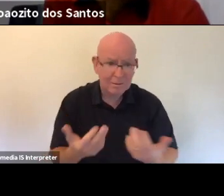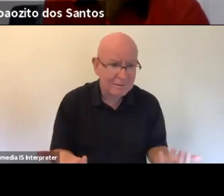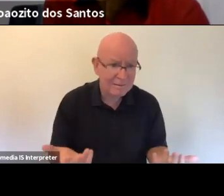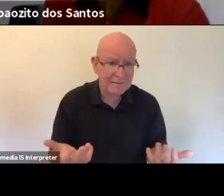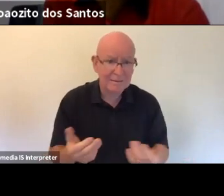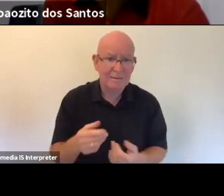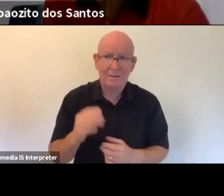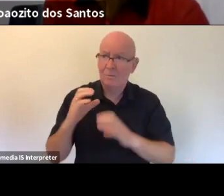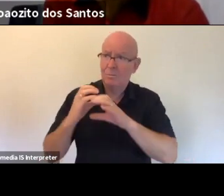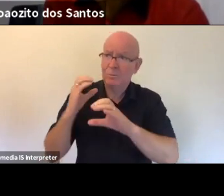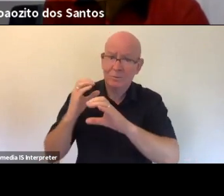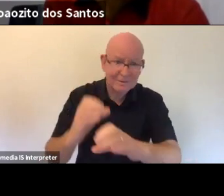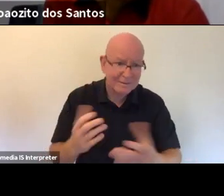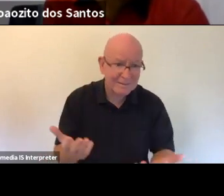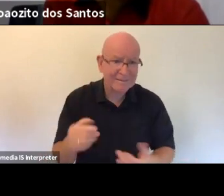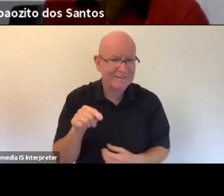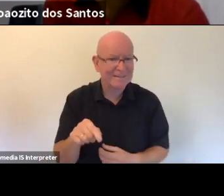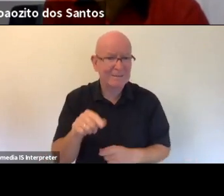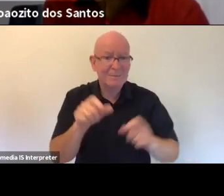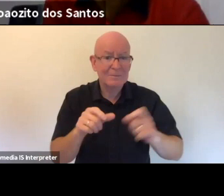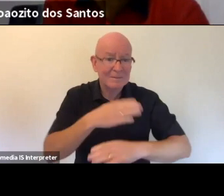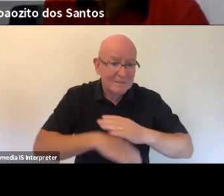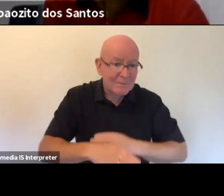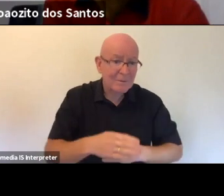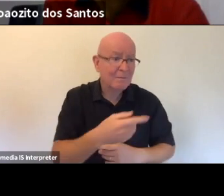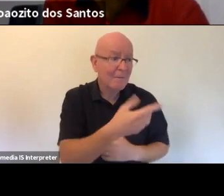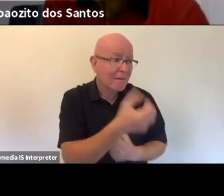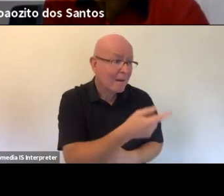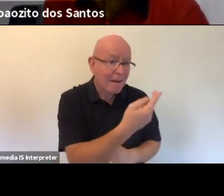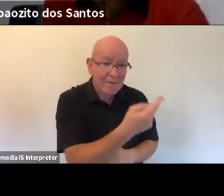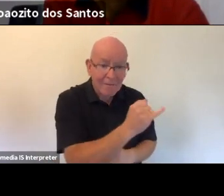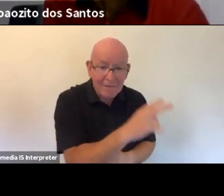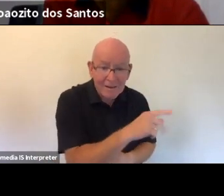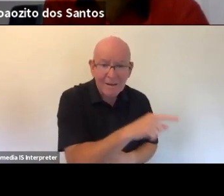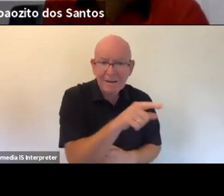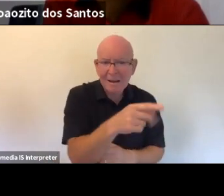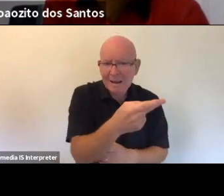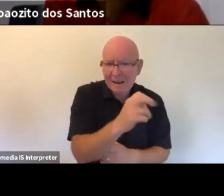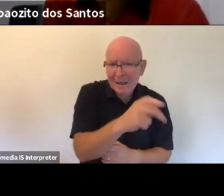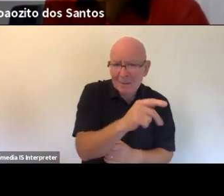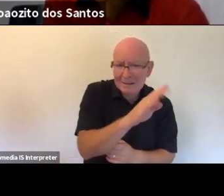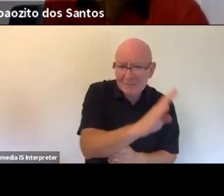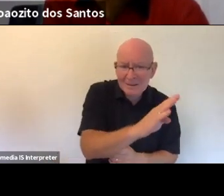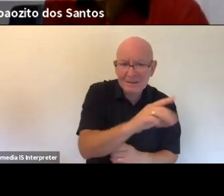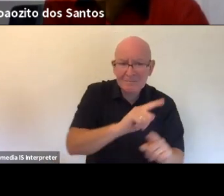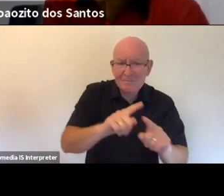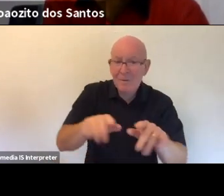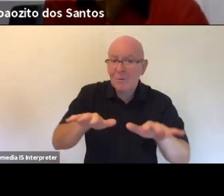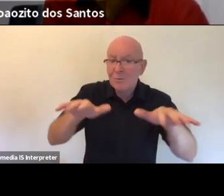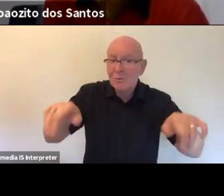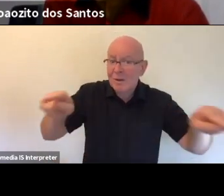There’s a significant loss of income individually and at the household level that people with disabilities in rural areas